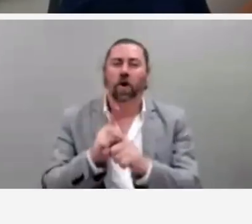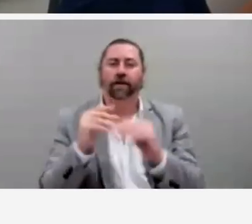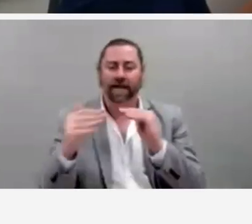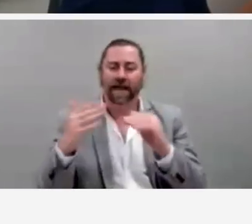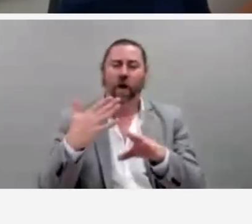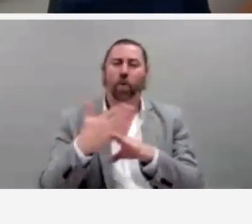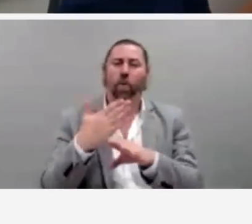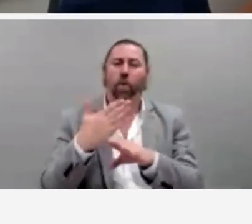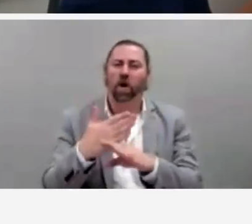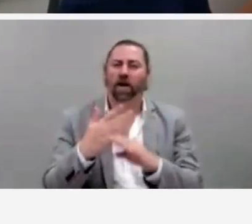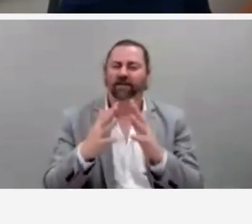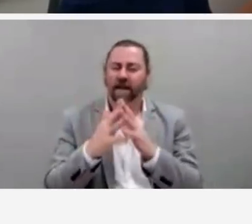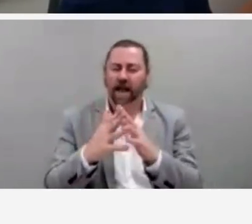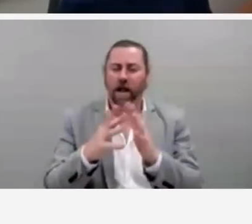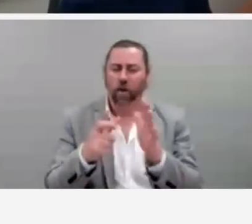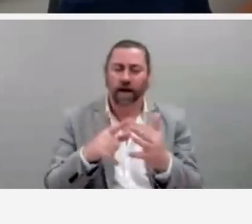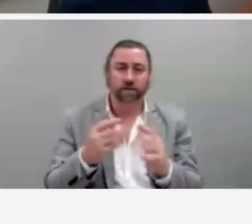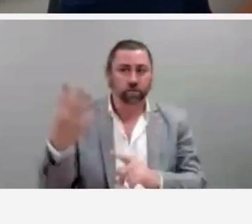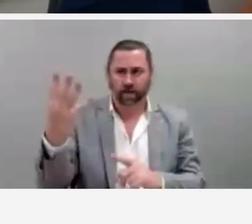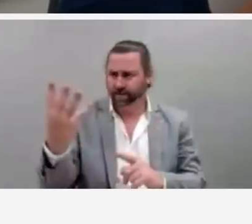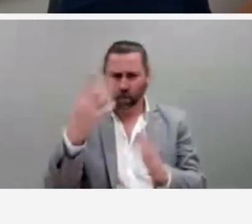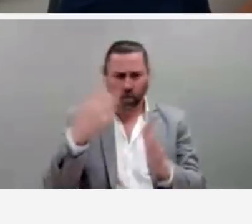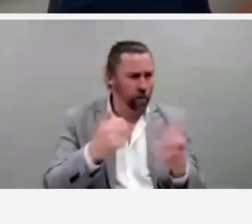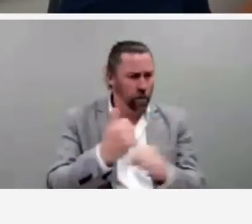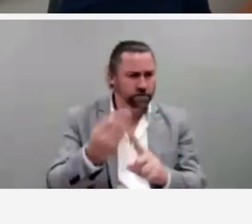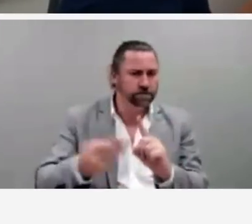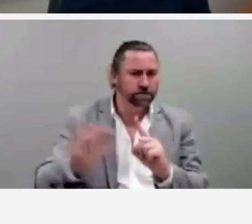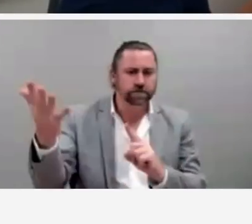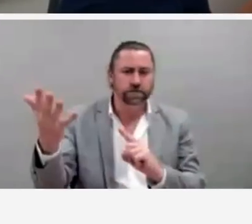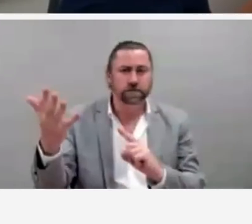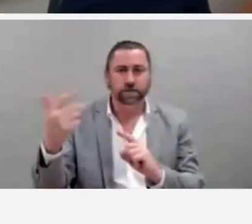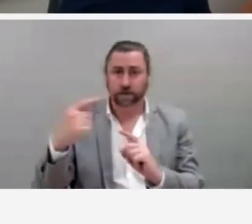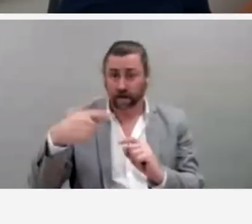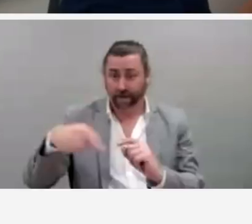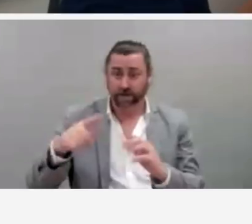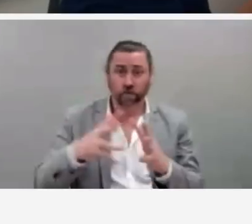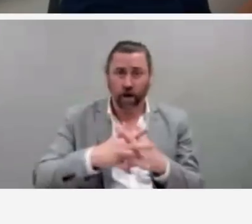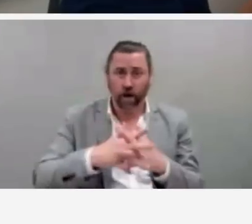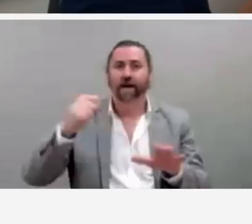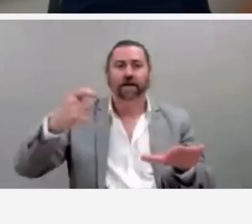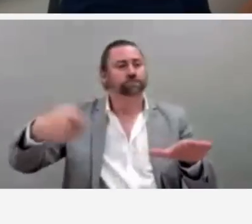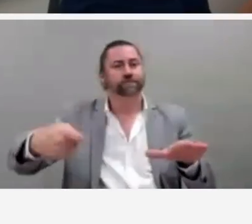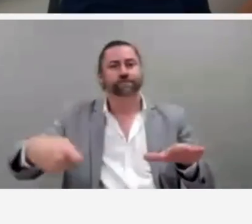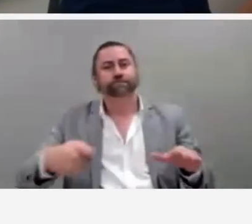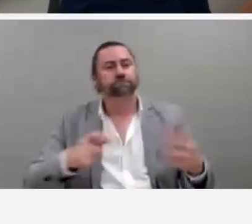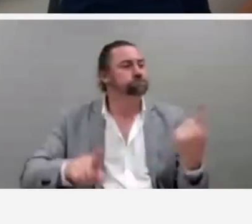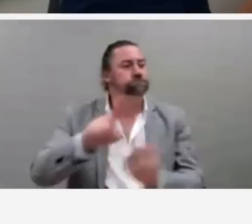That was submitted on the 4th of August I think and this week hearings commenced in the Fair Work Commission.